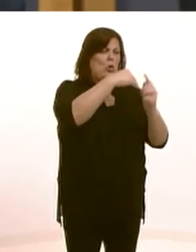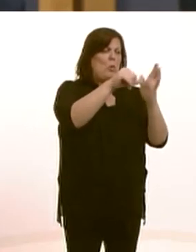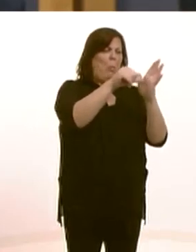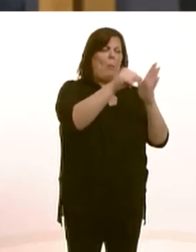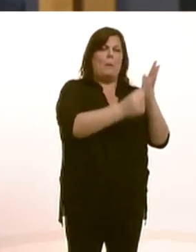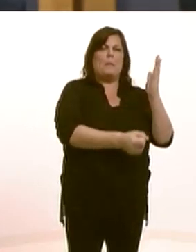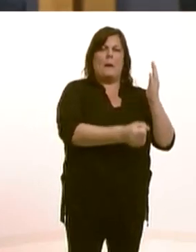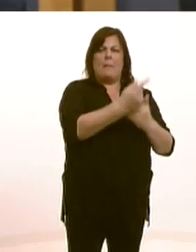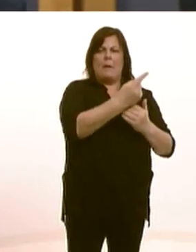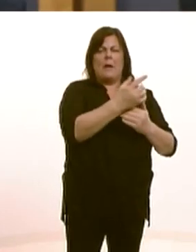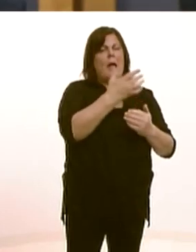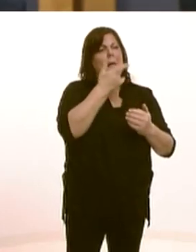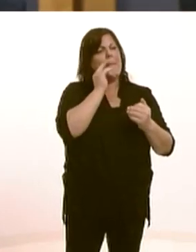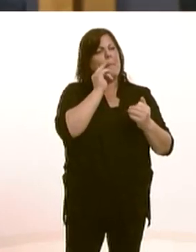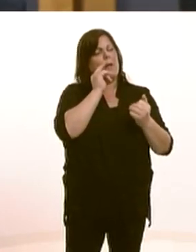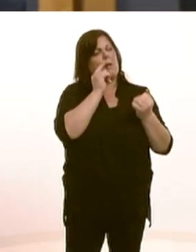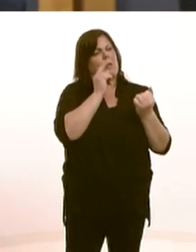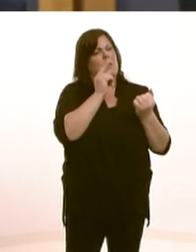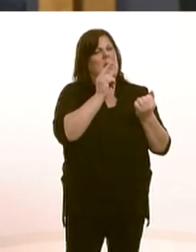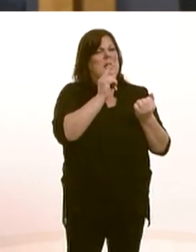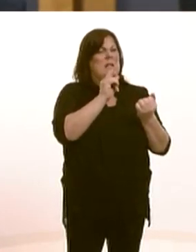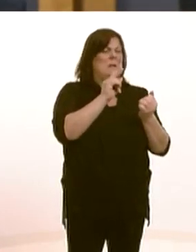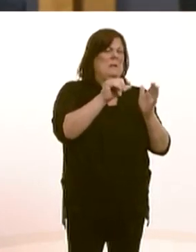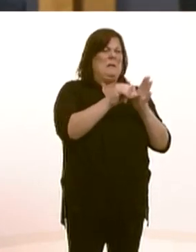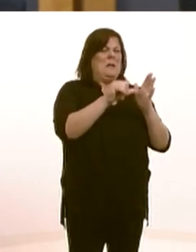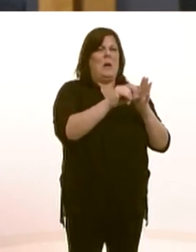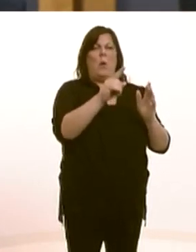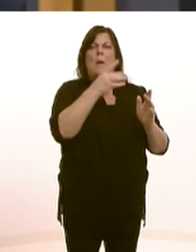people who lose out most of all are those at the bottom of the income scale, the most